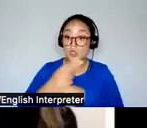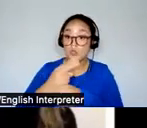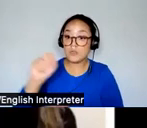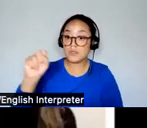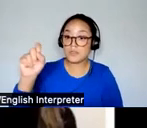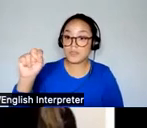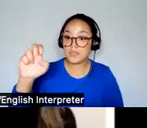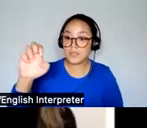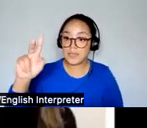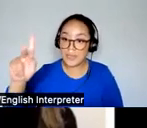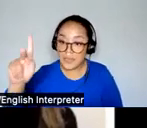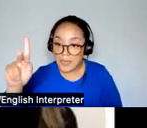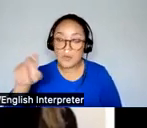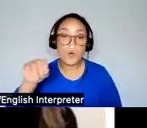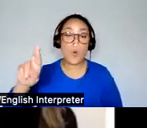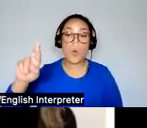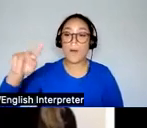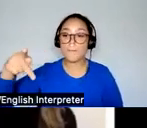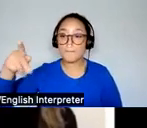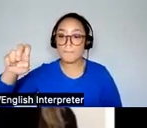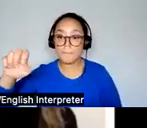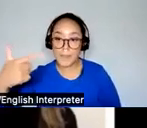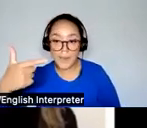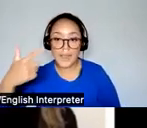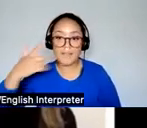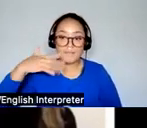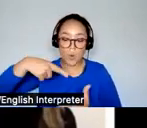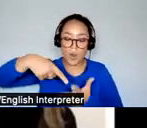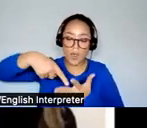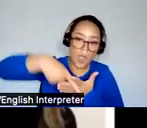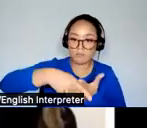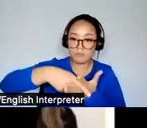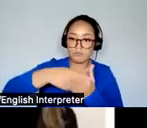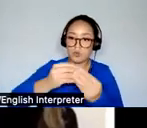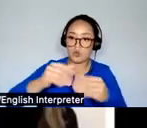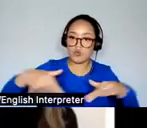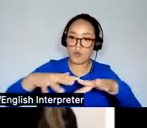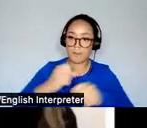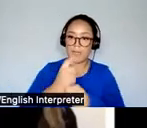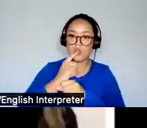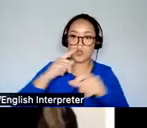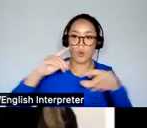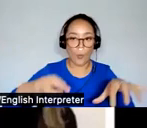Or will it be built in the park? Please specify the dimensions of any installations you will be including?